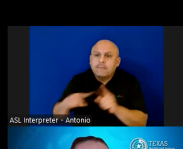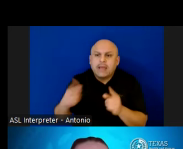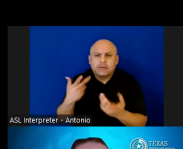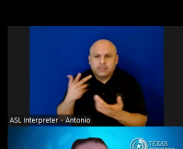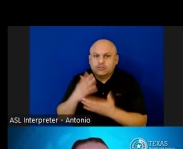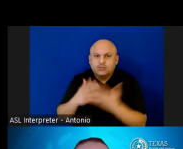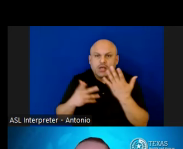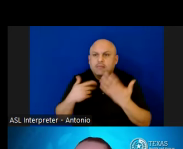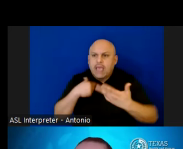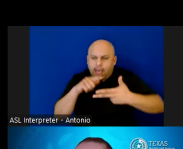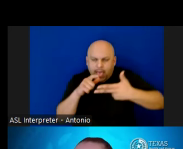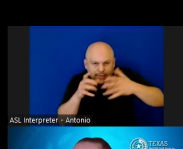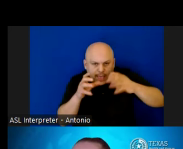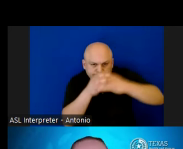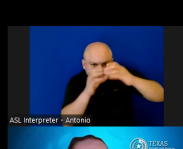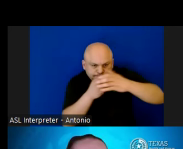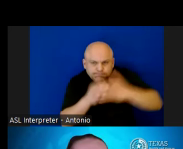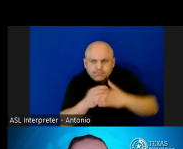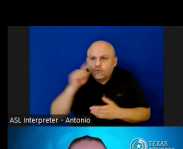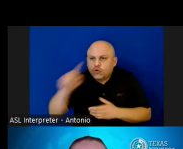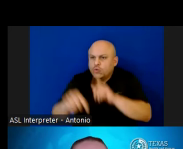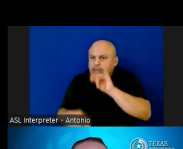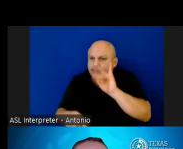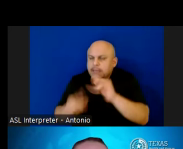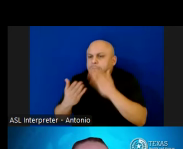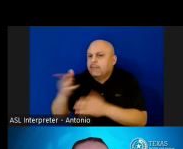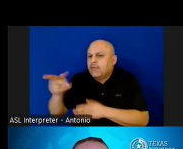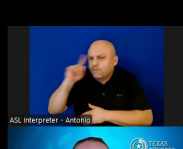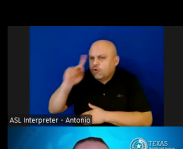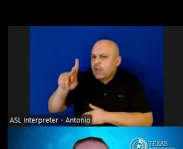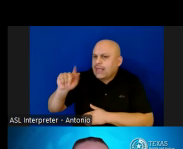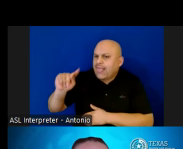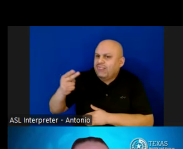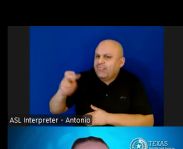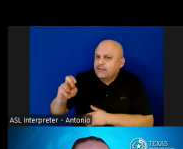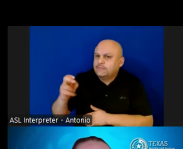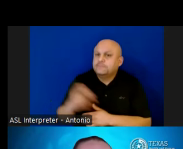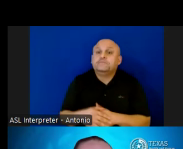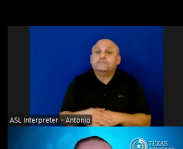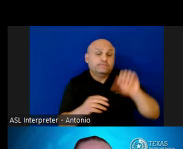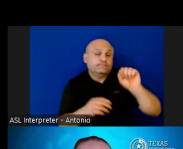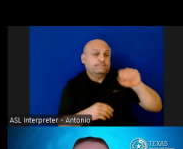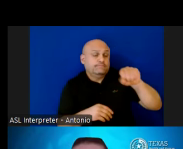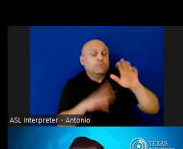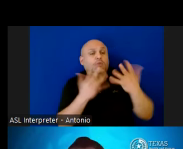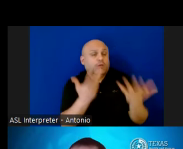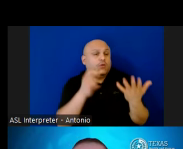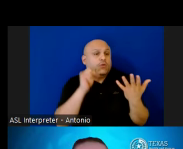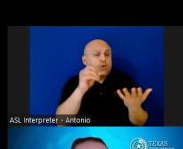communicate in ASL only. So I'm going to group those three questions together for you, Libby, and also maybe for Kate.